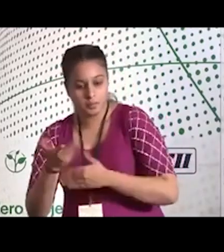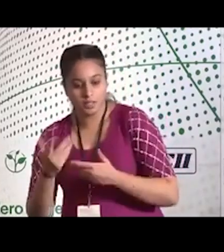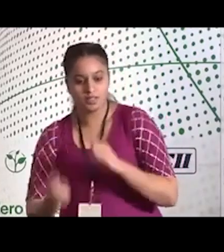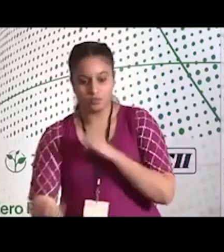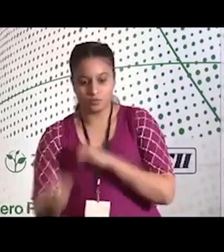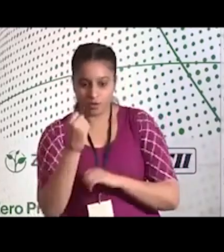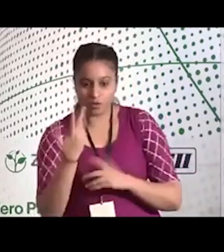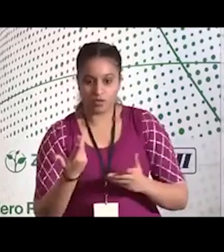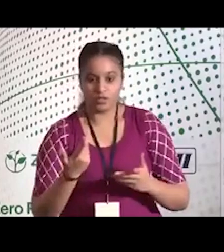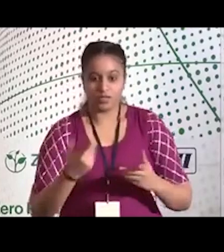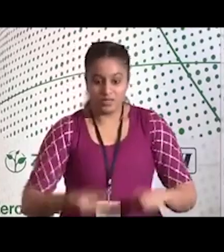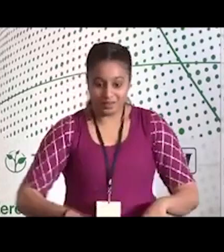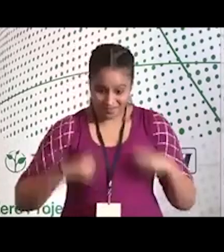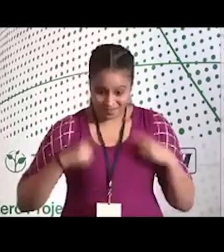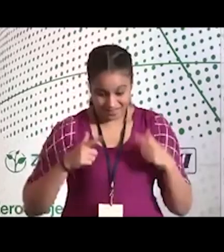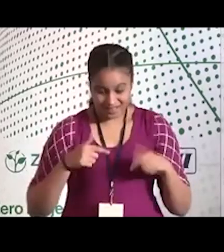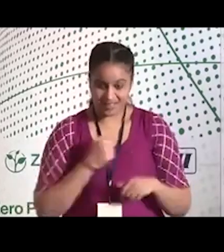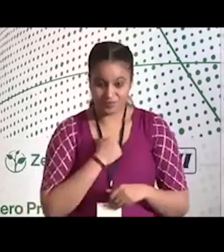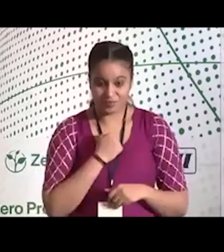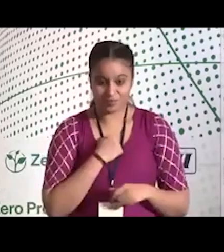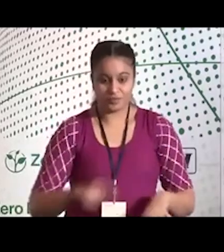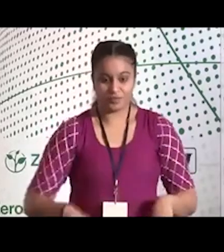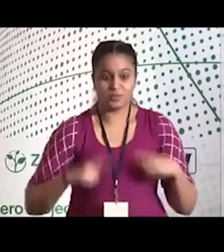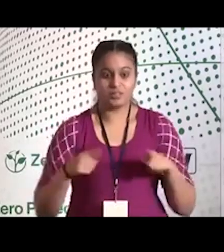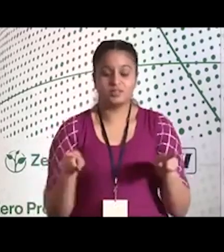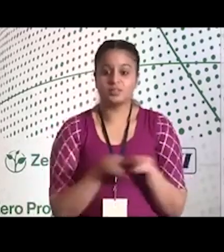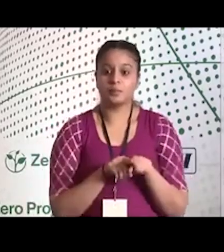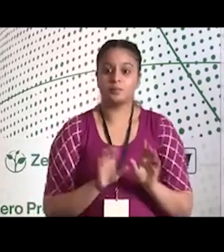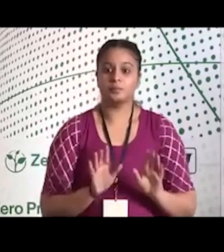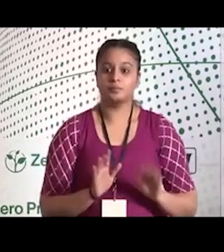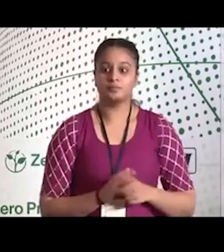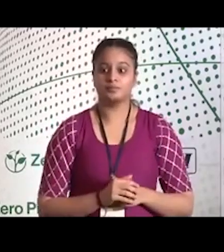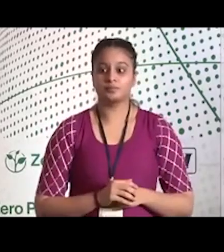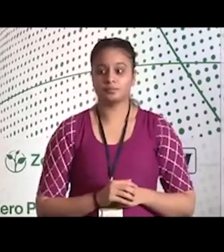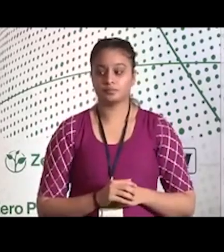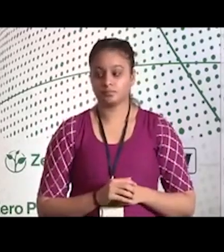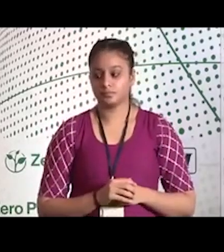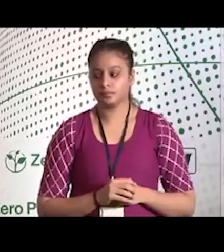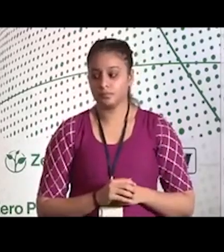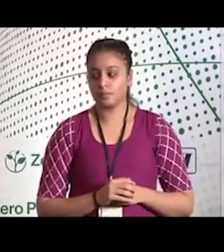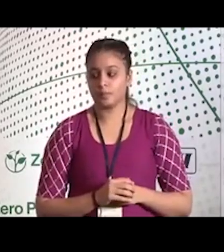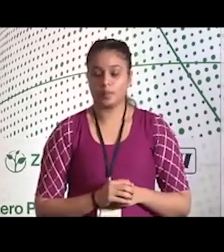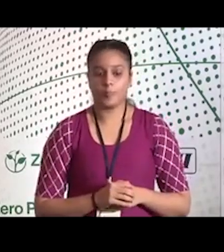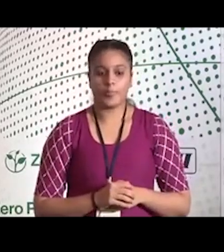do you Vanessa thank you just a sudden translating that argument